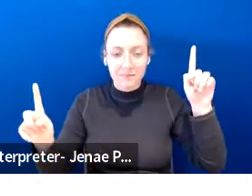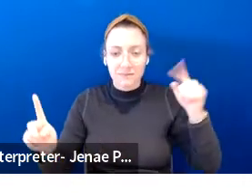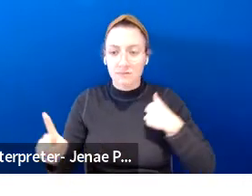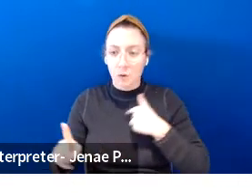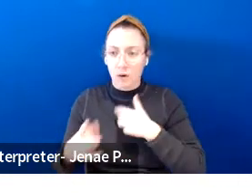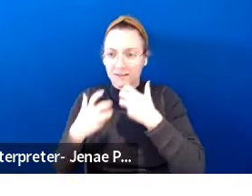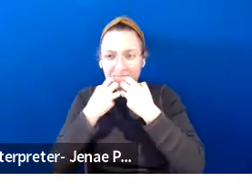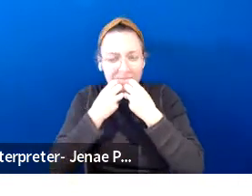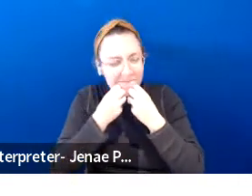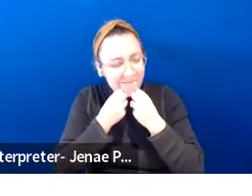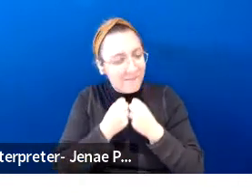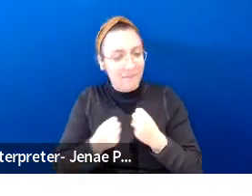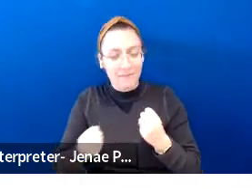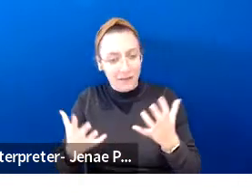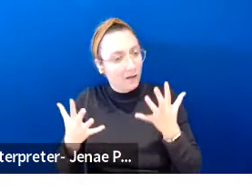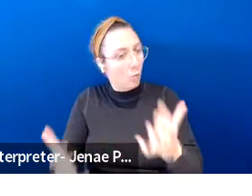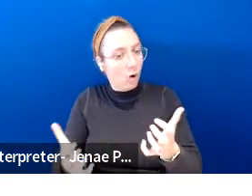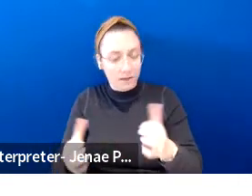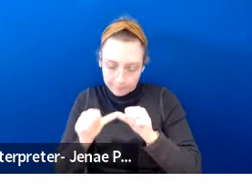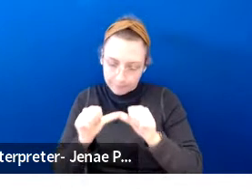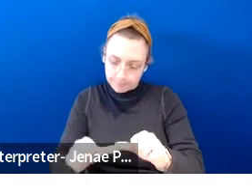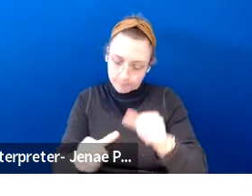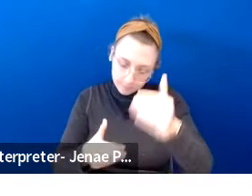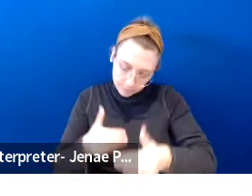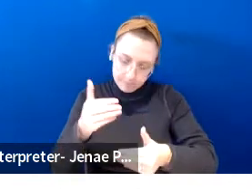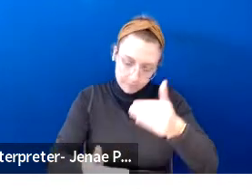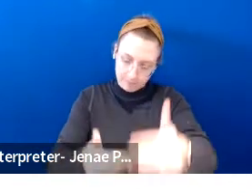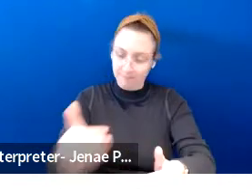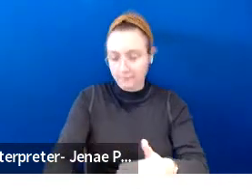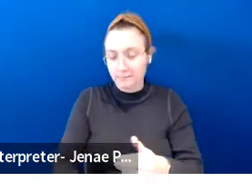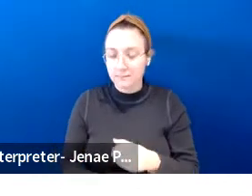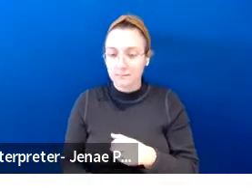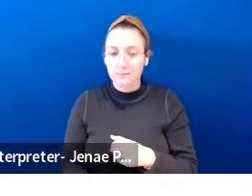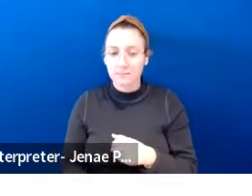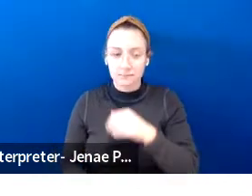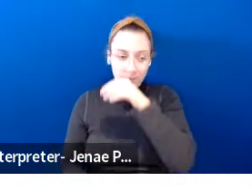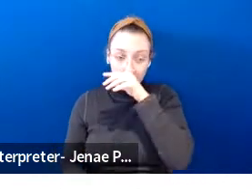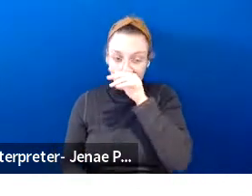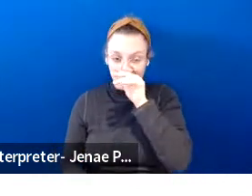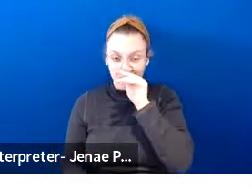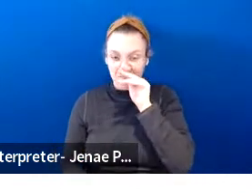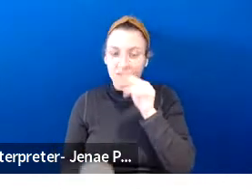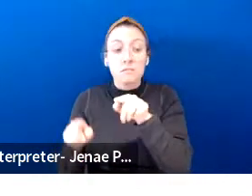about moving ourselves forward. Willpower also includes